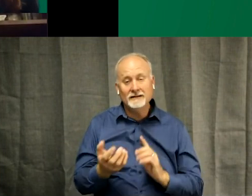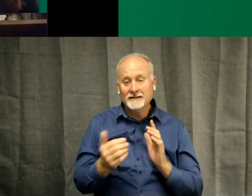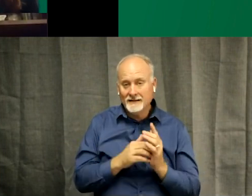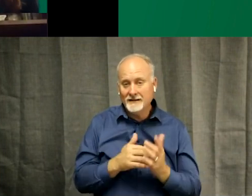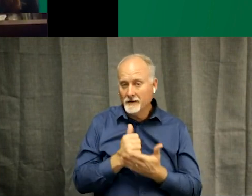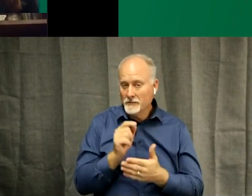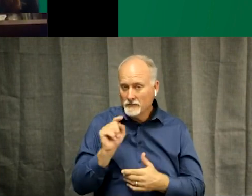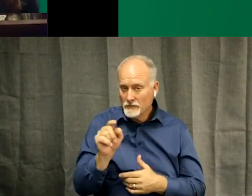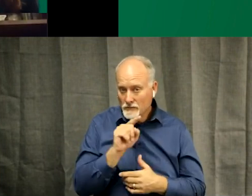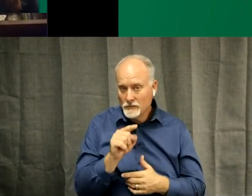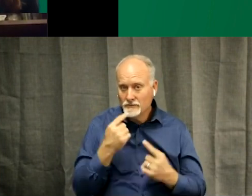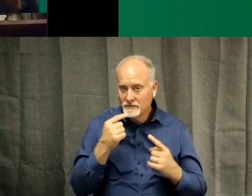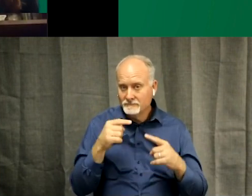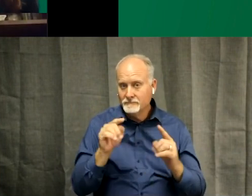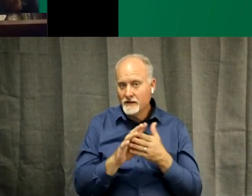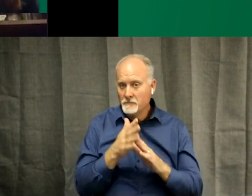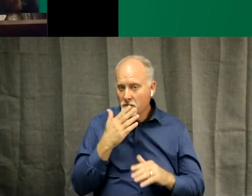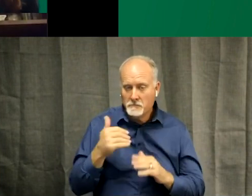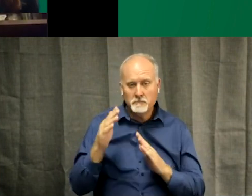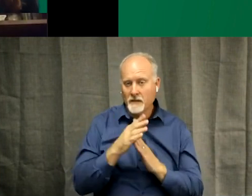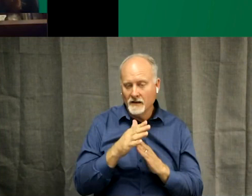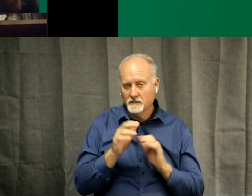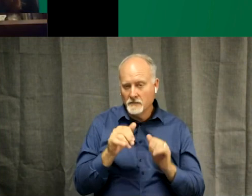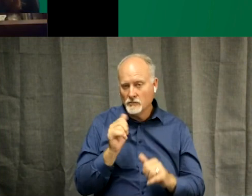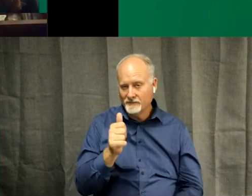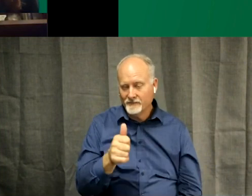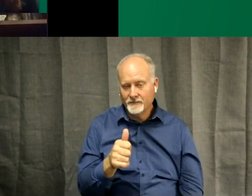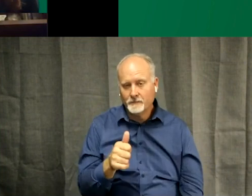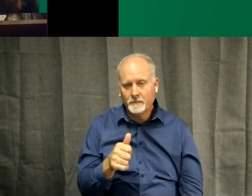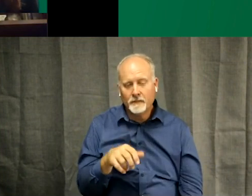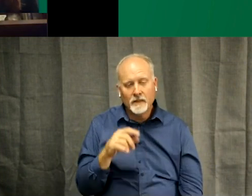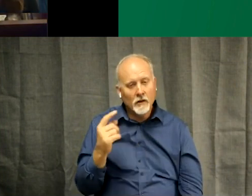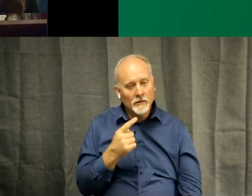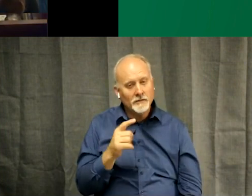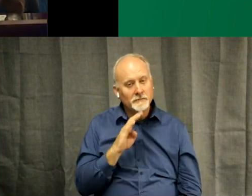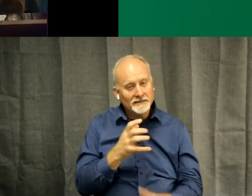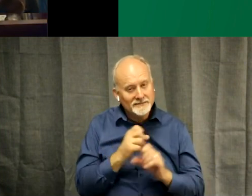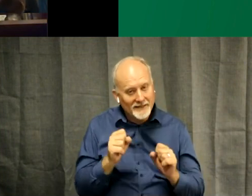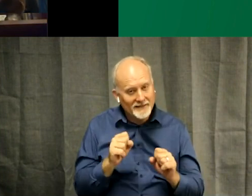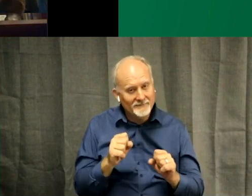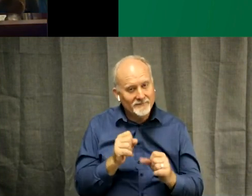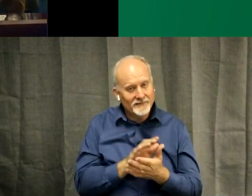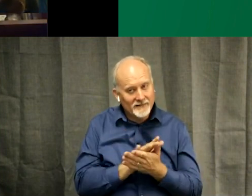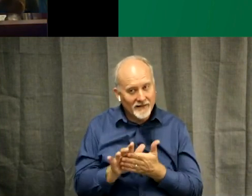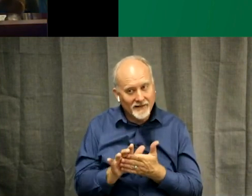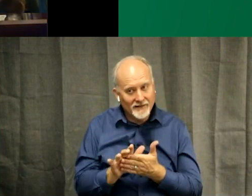all in achieving the best version of yourself and as as always be healthy safe and kind go blazers